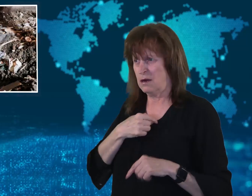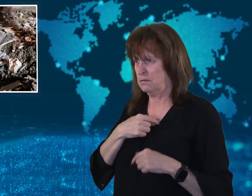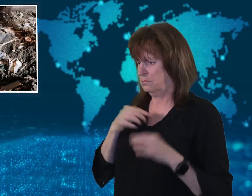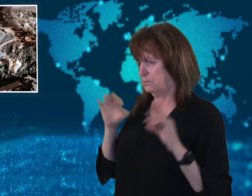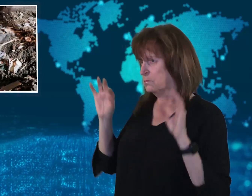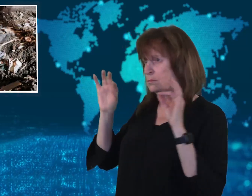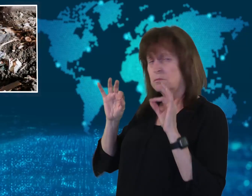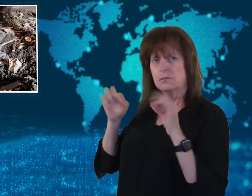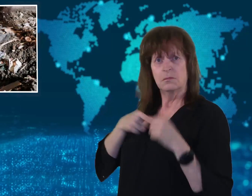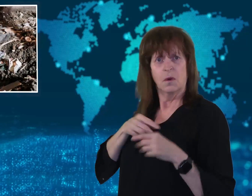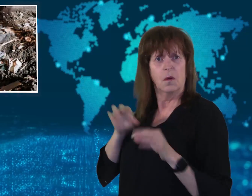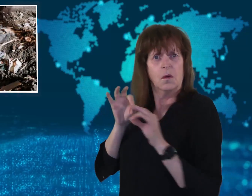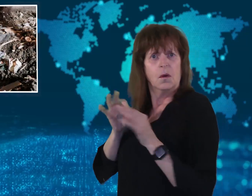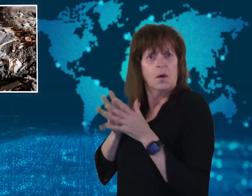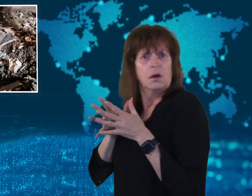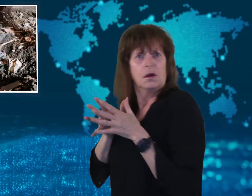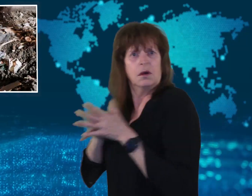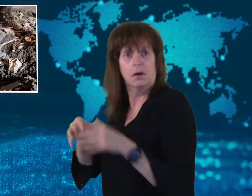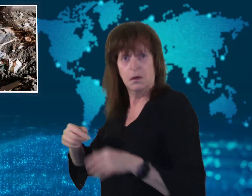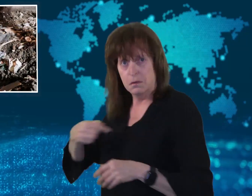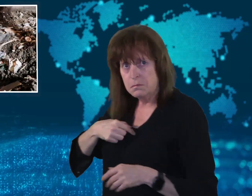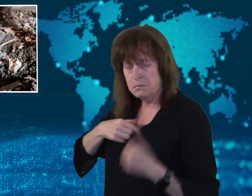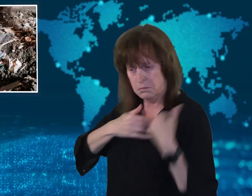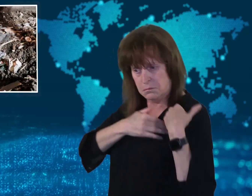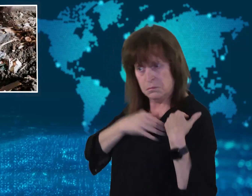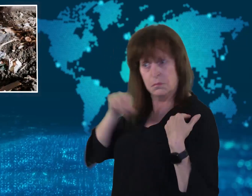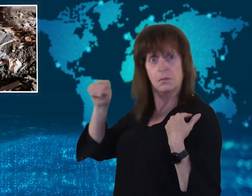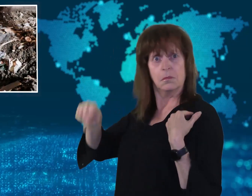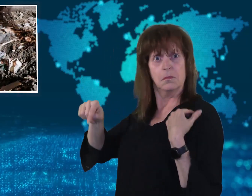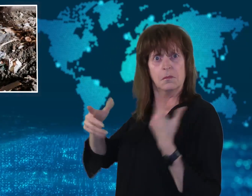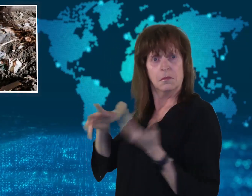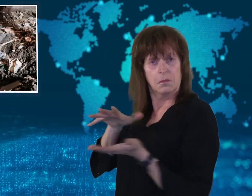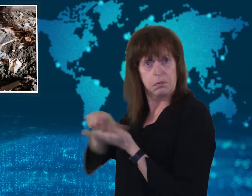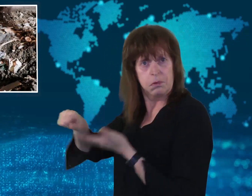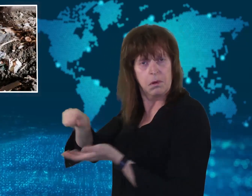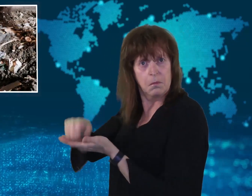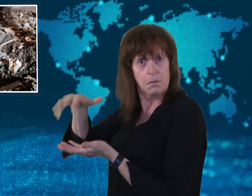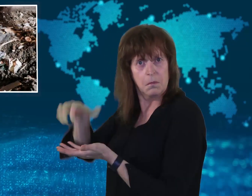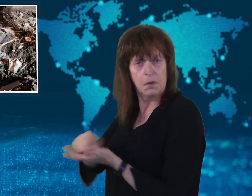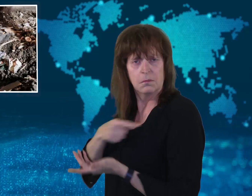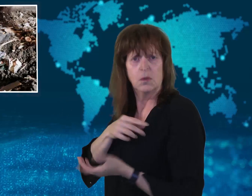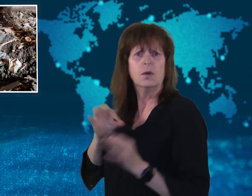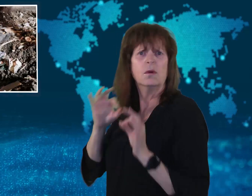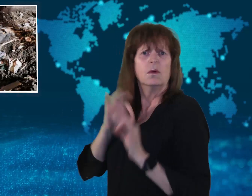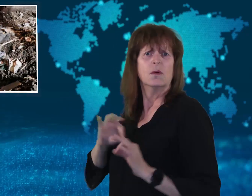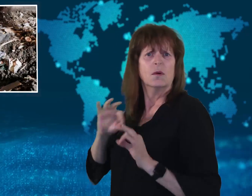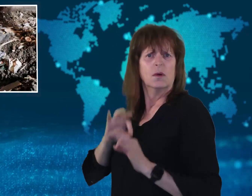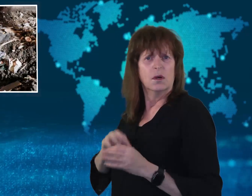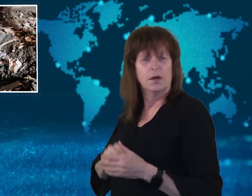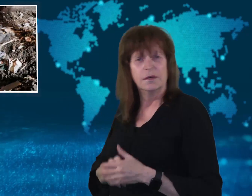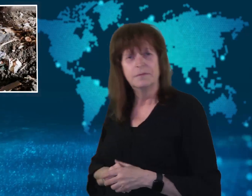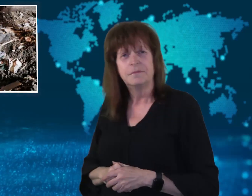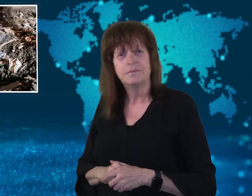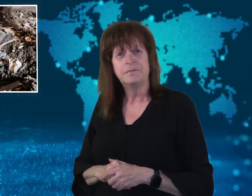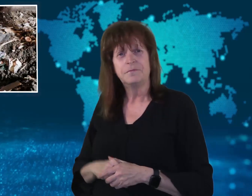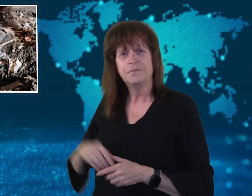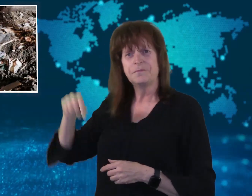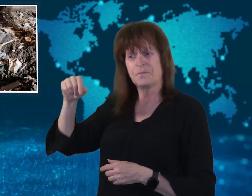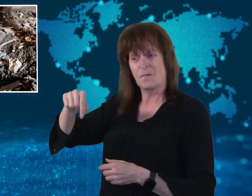In the past, Russia has blamed Ukraine for the attacks, but Ukraine has not